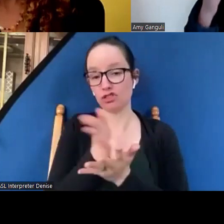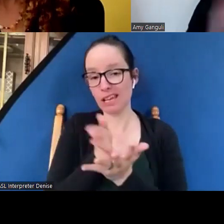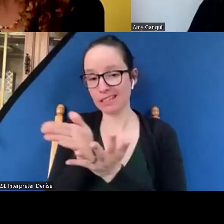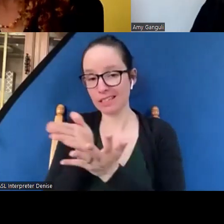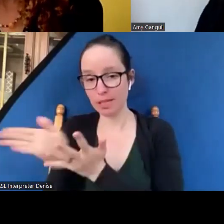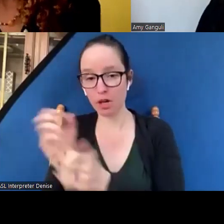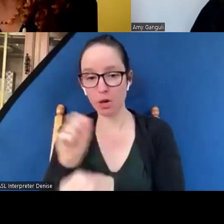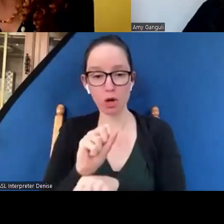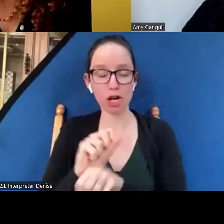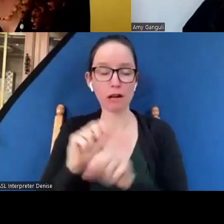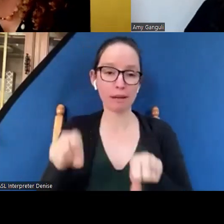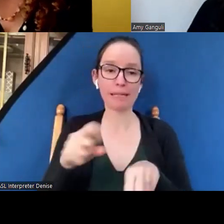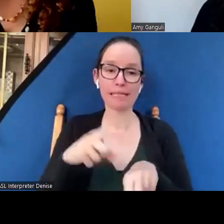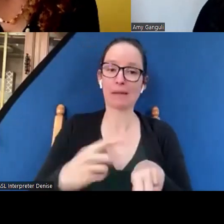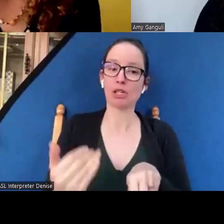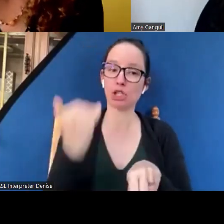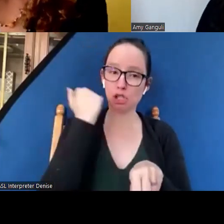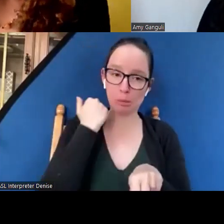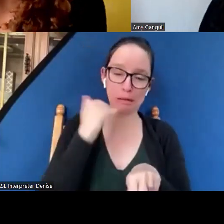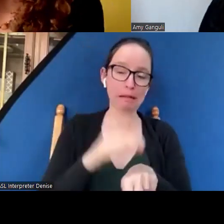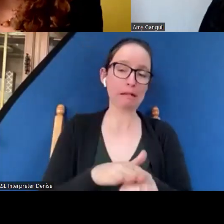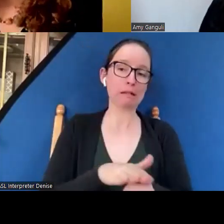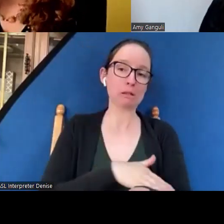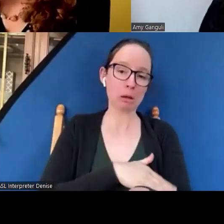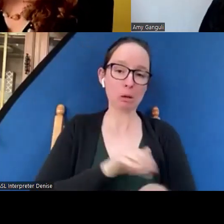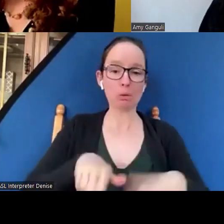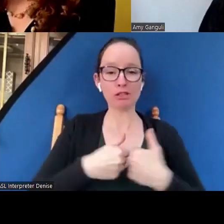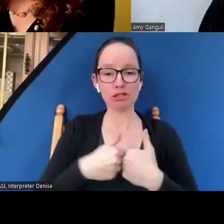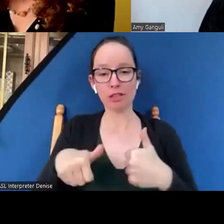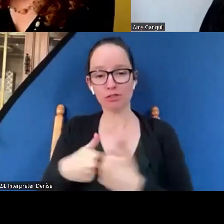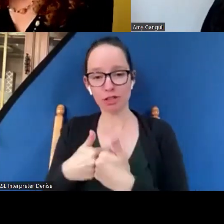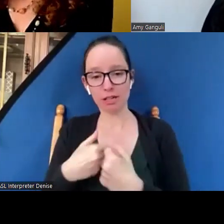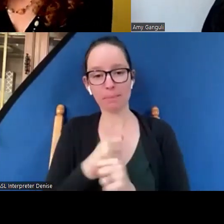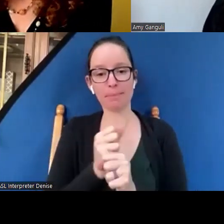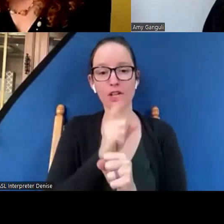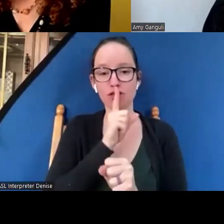and just it's challenging to make sure that work is rigorously represented.